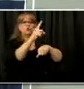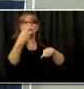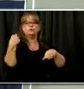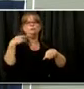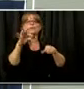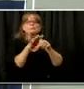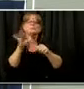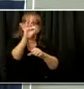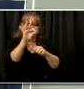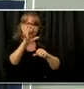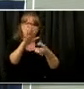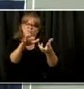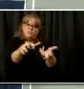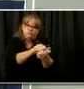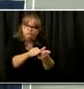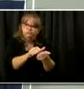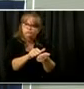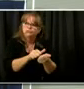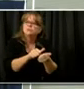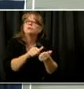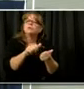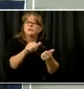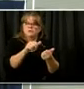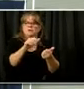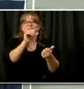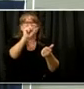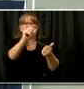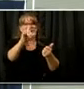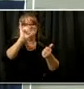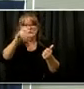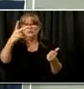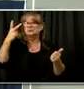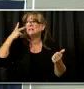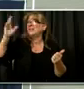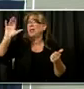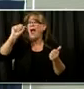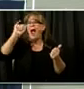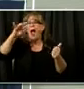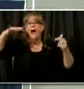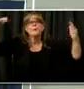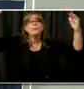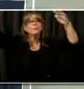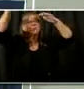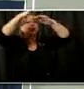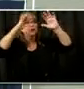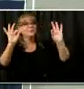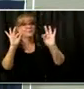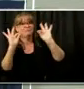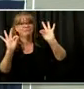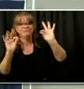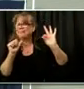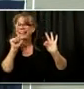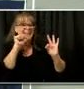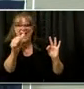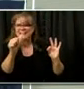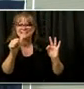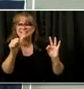Middle Fork Fire is 7,800 acres zero percent contained Williams Fork 1.200 acres 14% contained